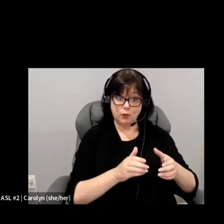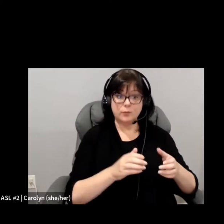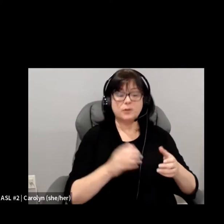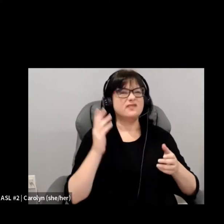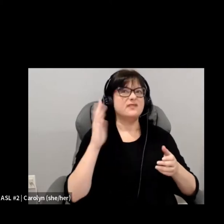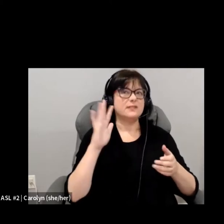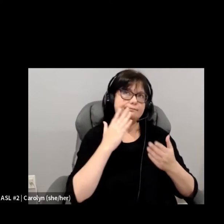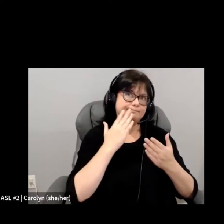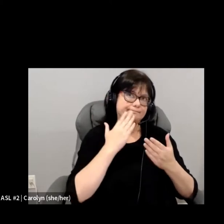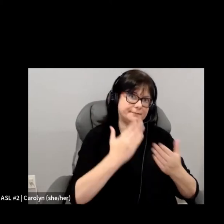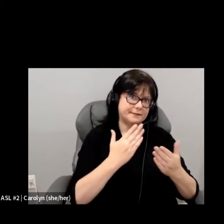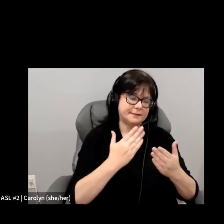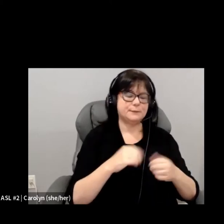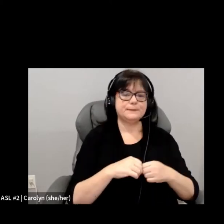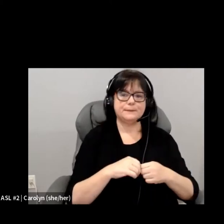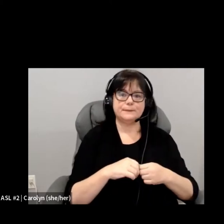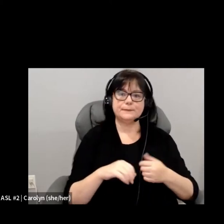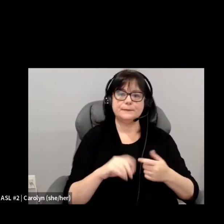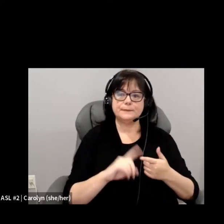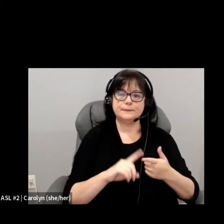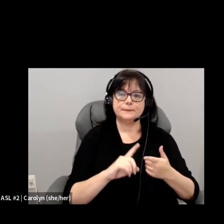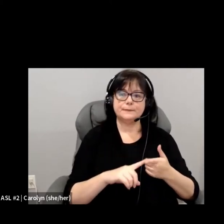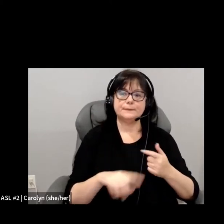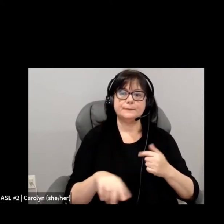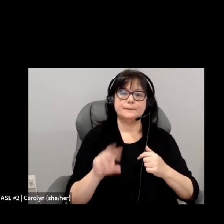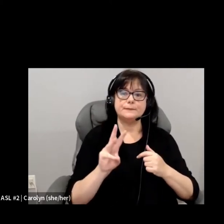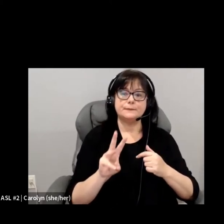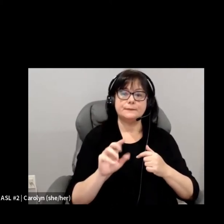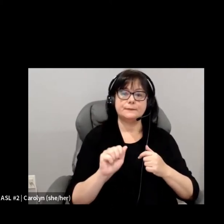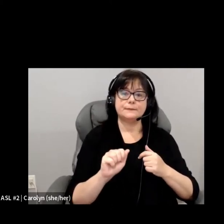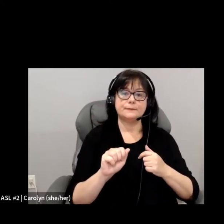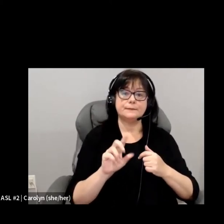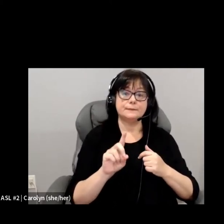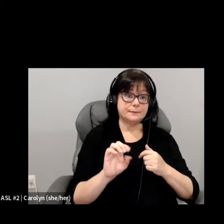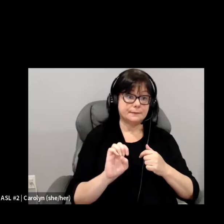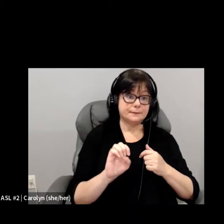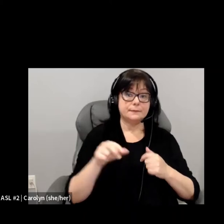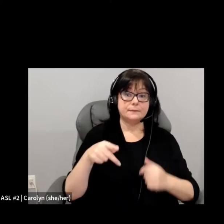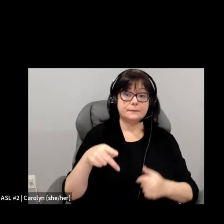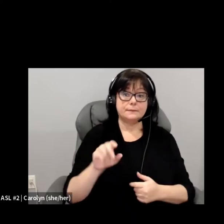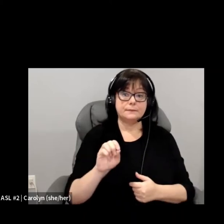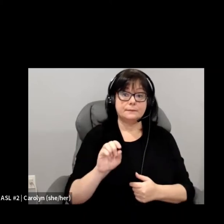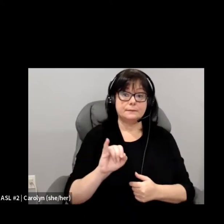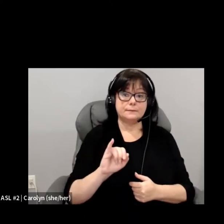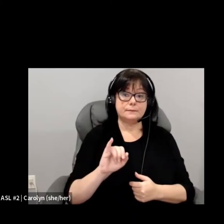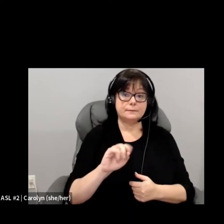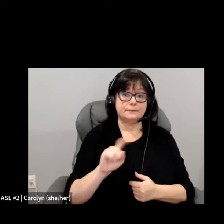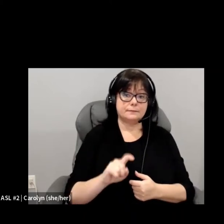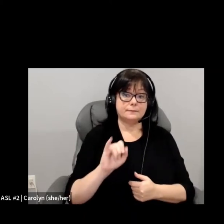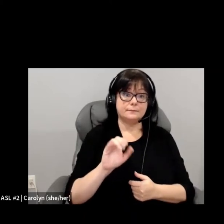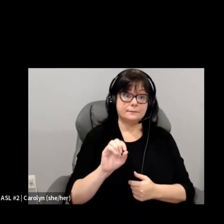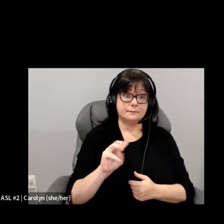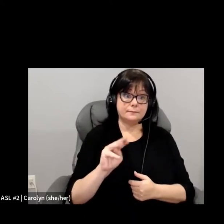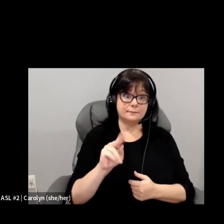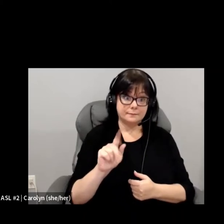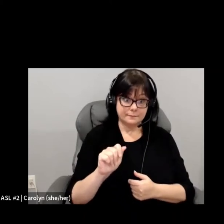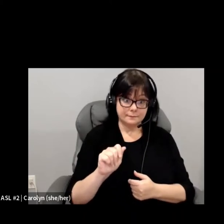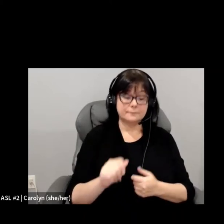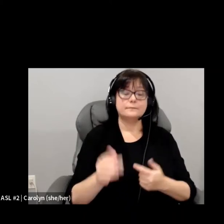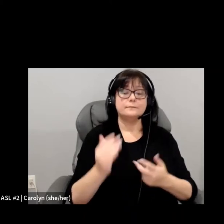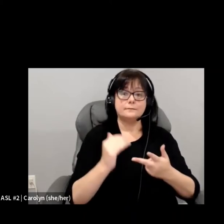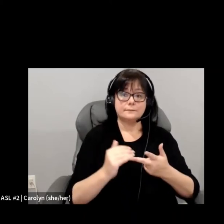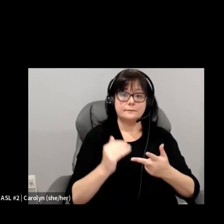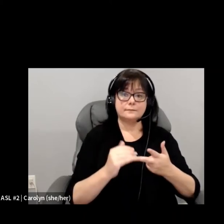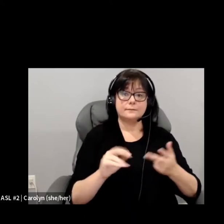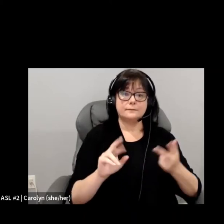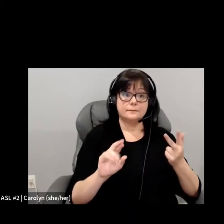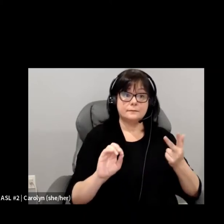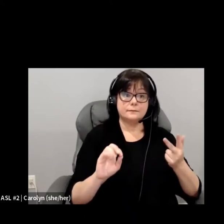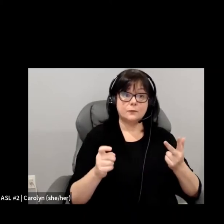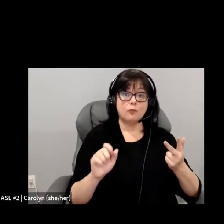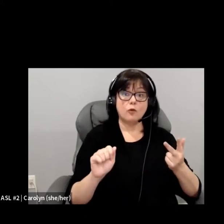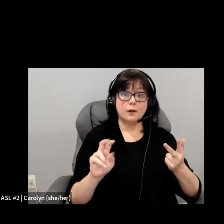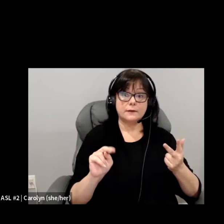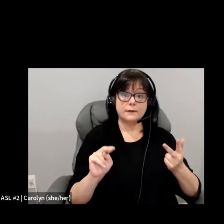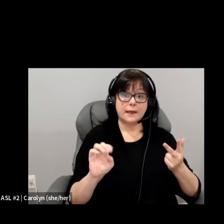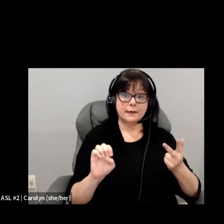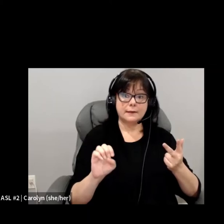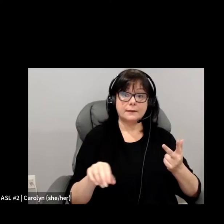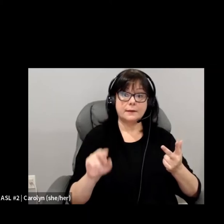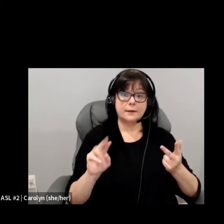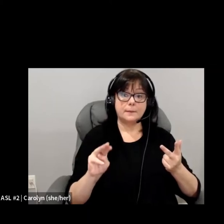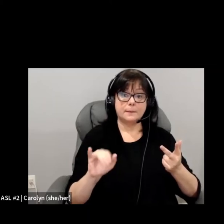WADE POZIOMKA AND ROXANNE MYKITIUK HAVE BEEN EXCEPTIONAL CONTRIBUTION.